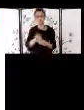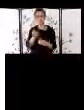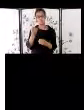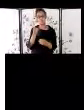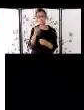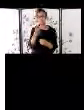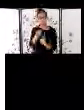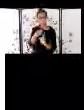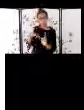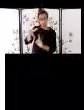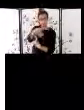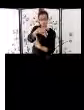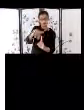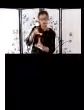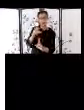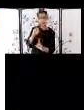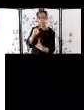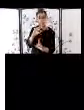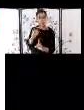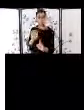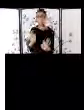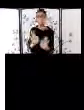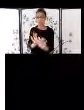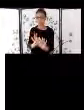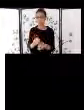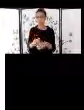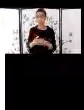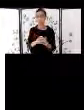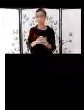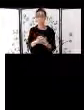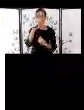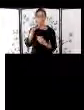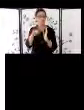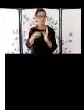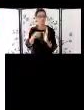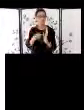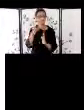artist statement that you would submit to accompany a gallery show or as program notes